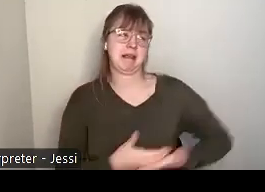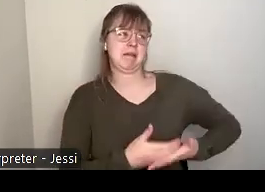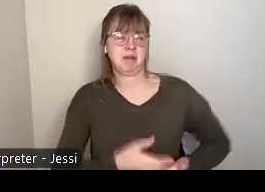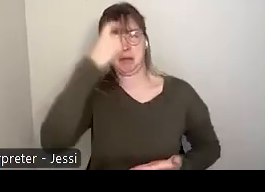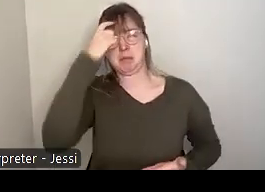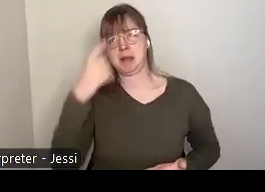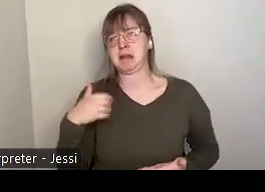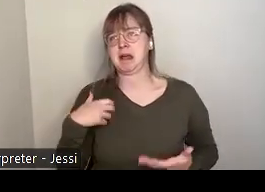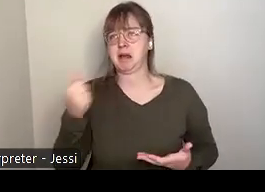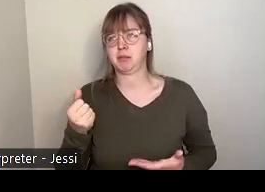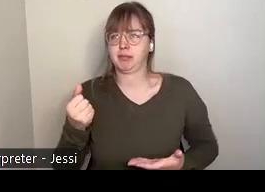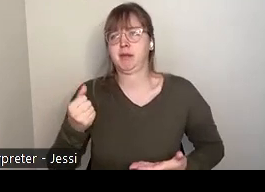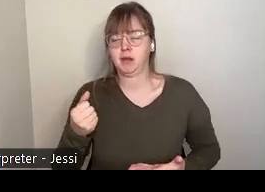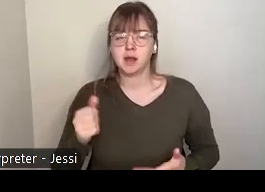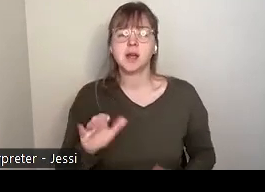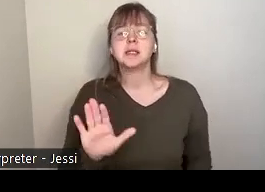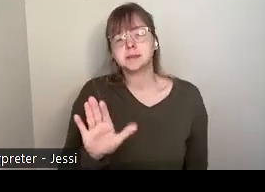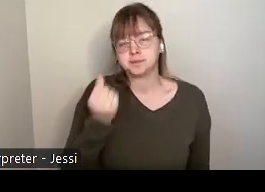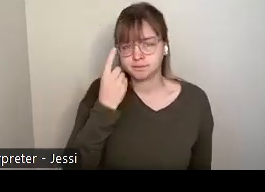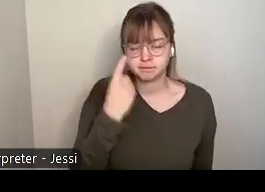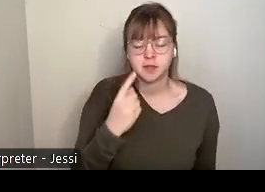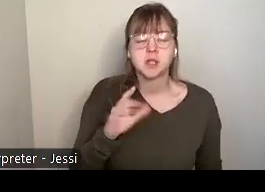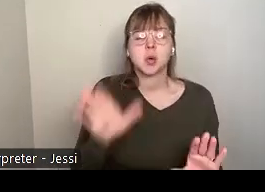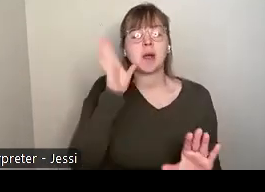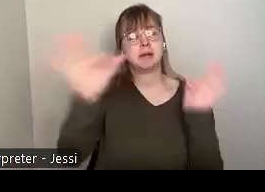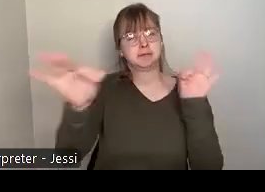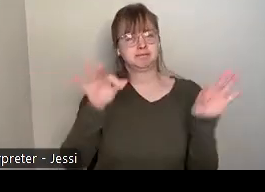I figured that it would make a little bit of sense to talk a little bit take a little bit of a step